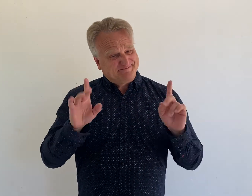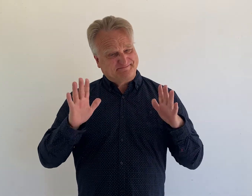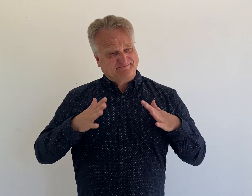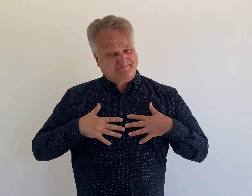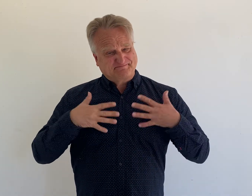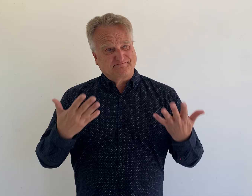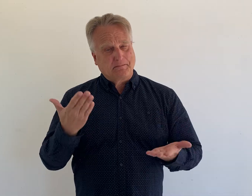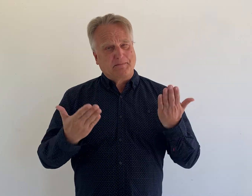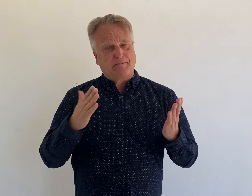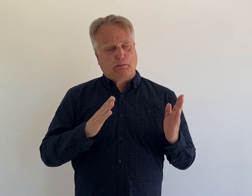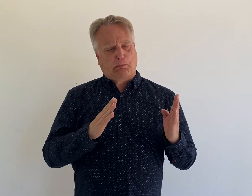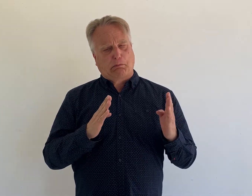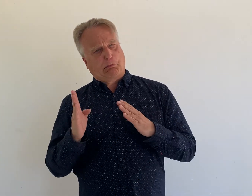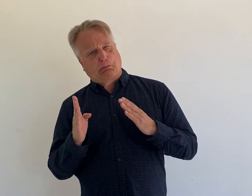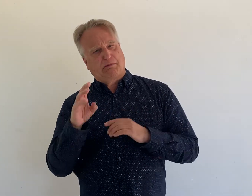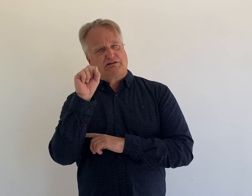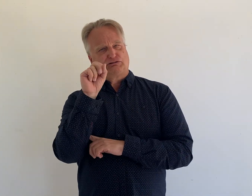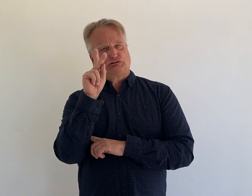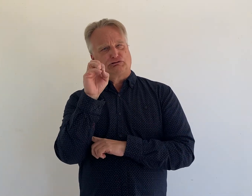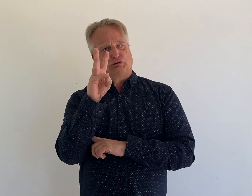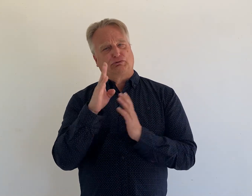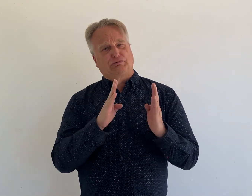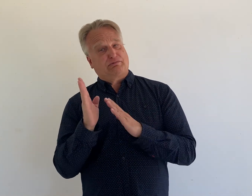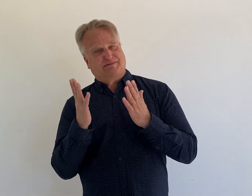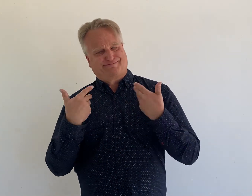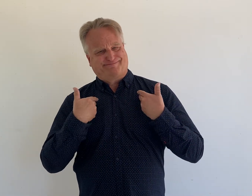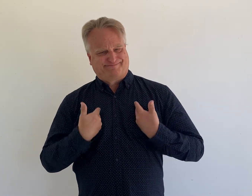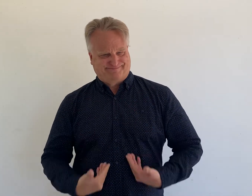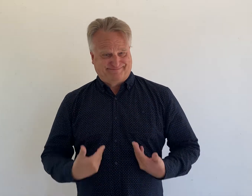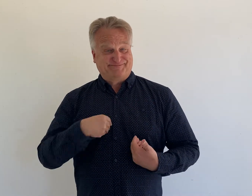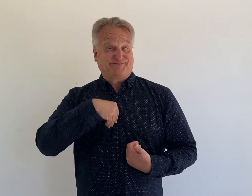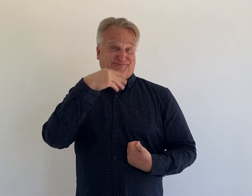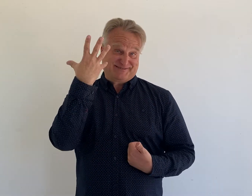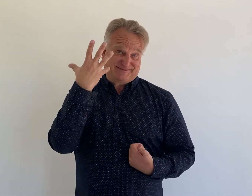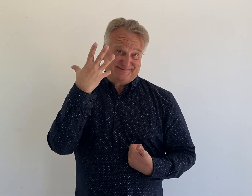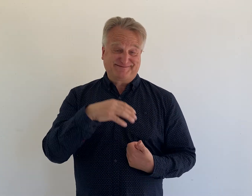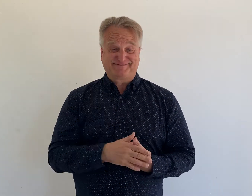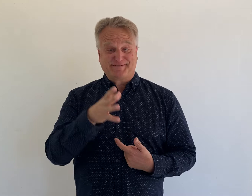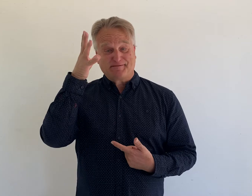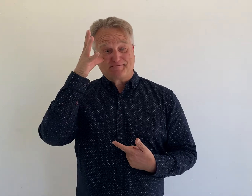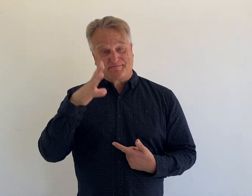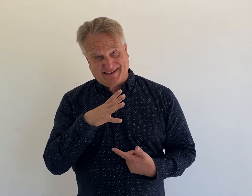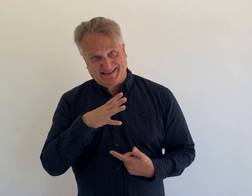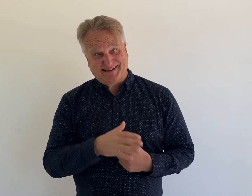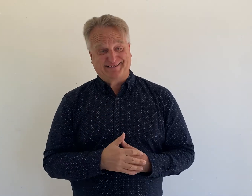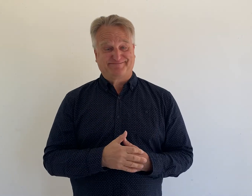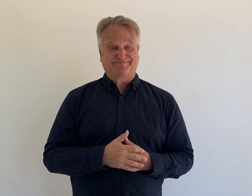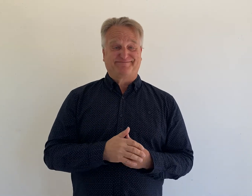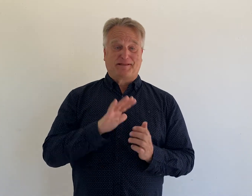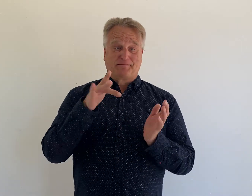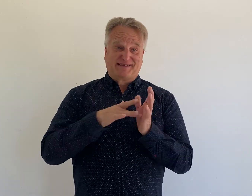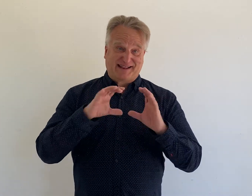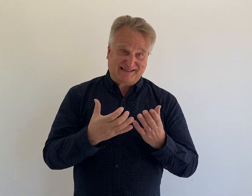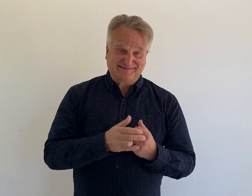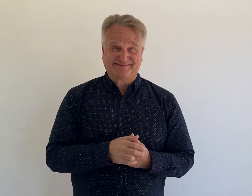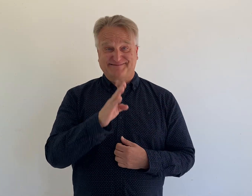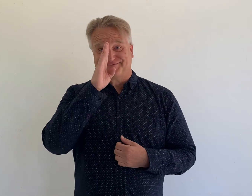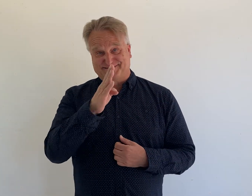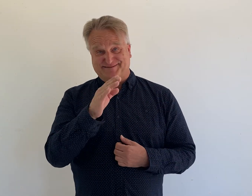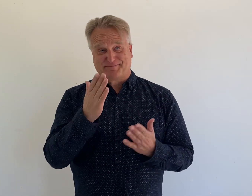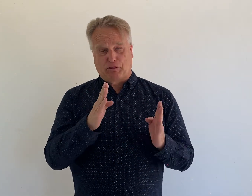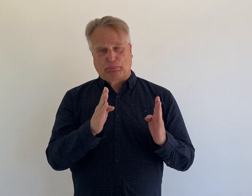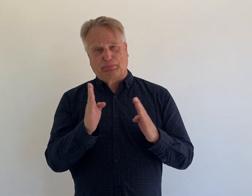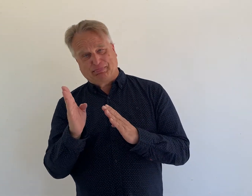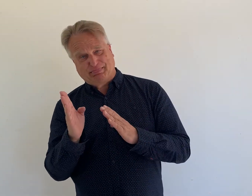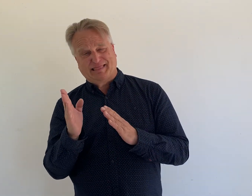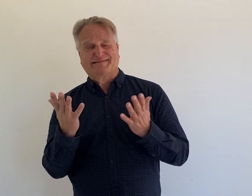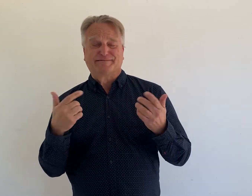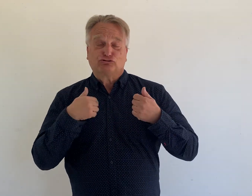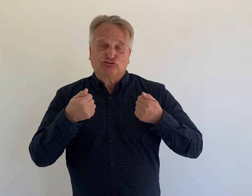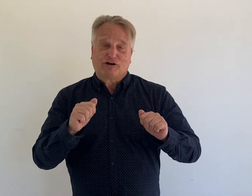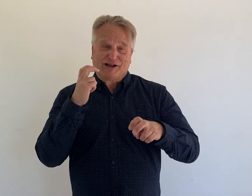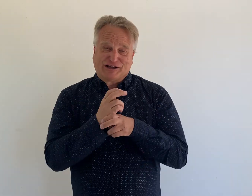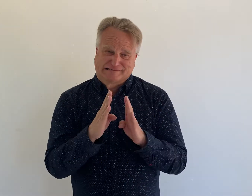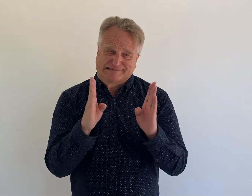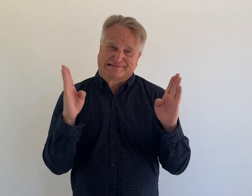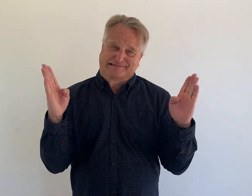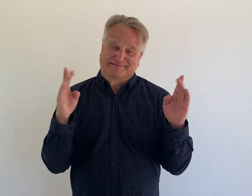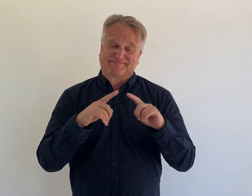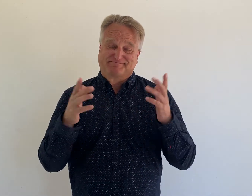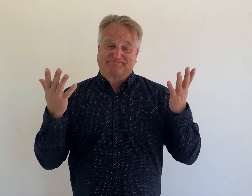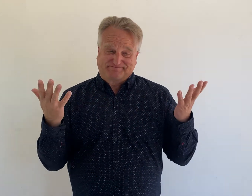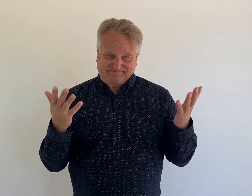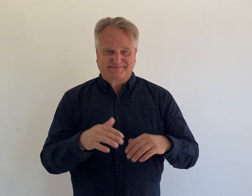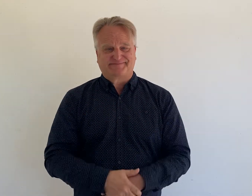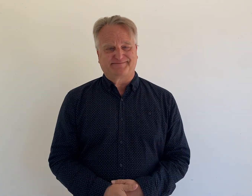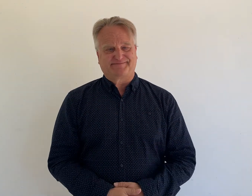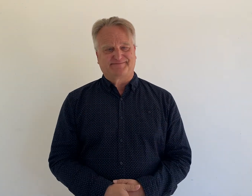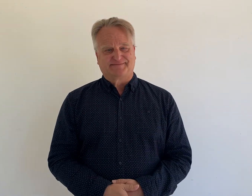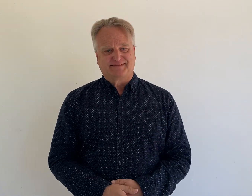Yet, I need to acknowledge that despite my best effort, this book is probably skewed toward my experiences as a White, Middle-class, cis-gendered Male.